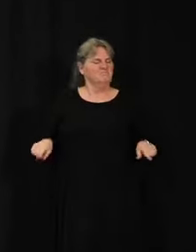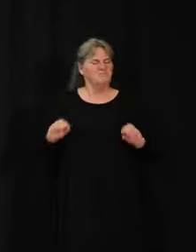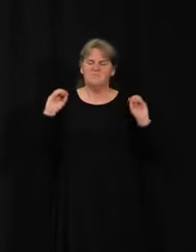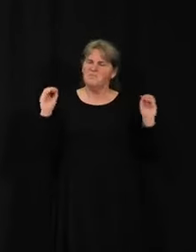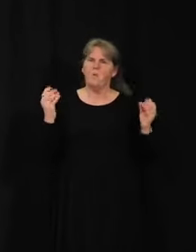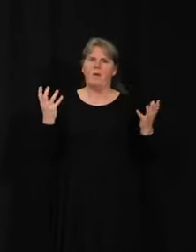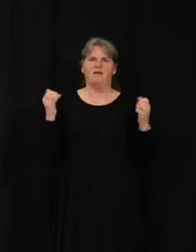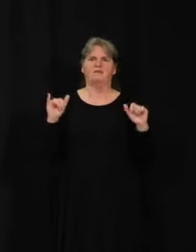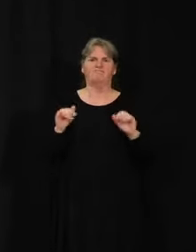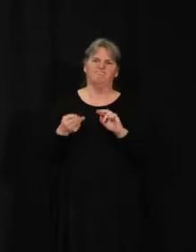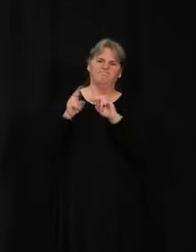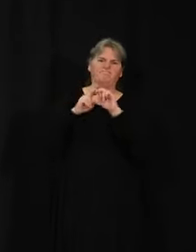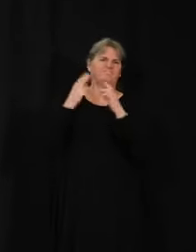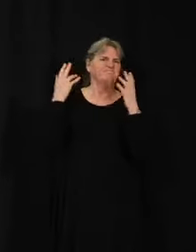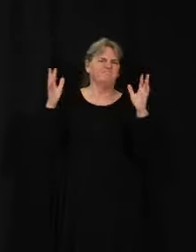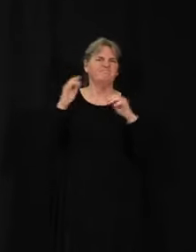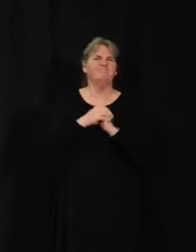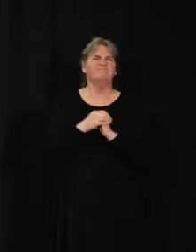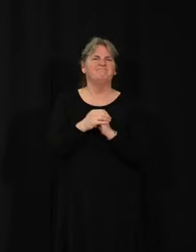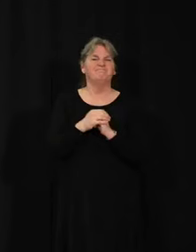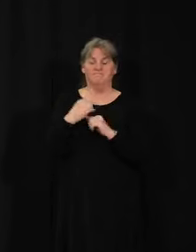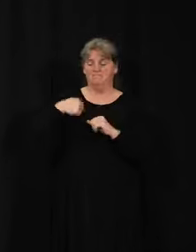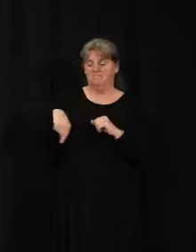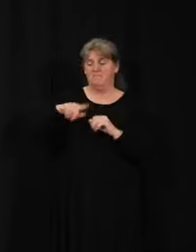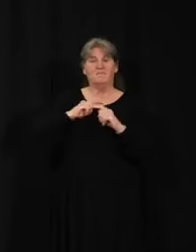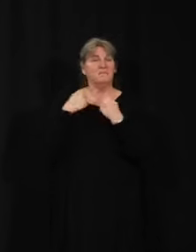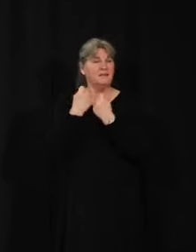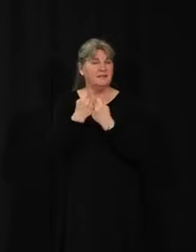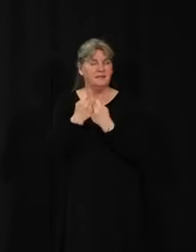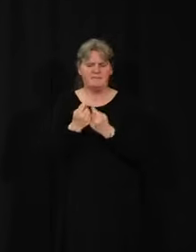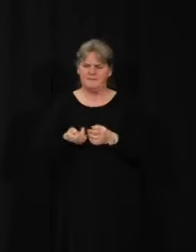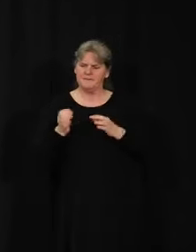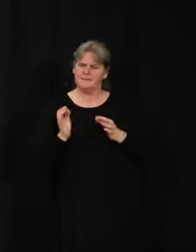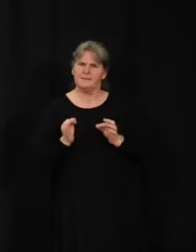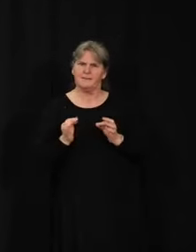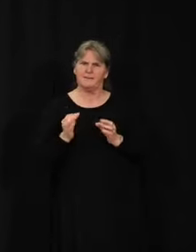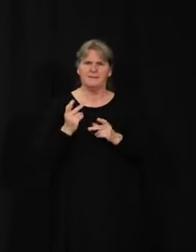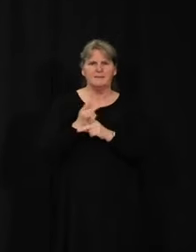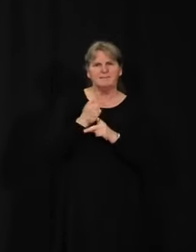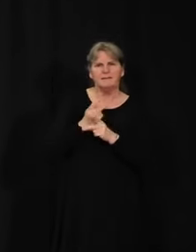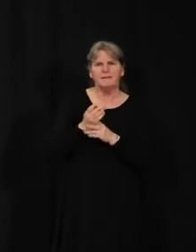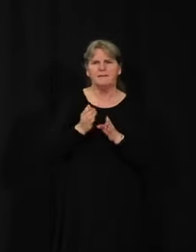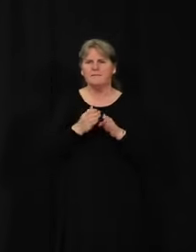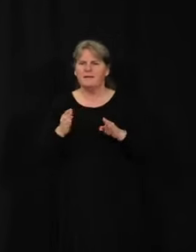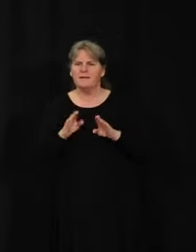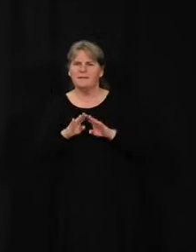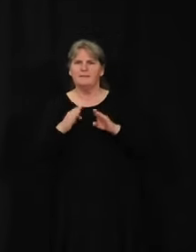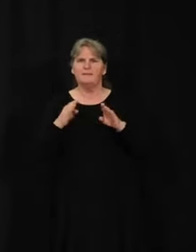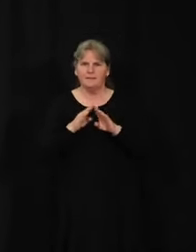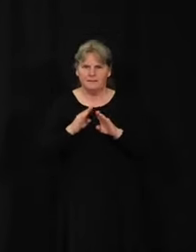once. My team continues to evaluate how and when restrictions are lifted by considering the advice